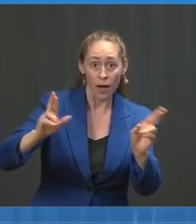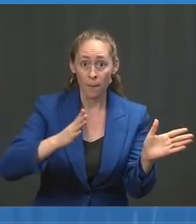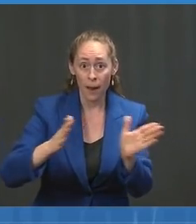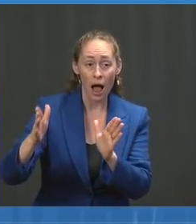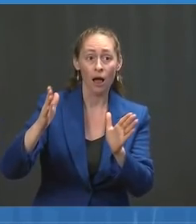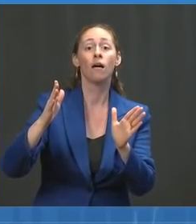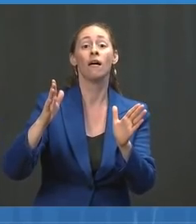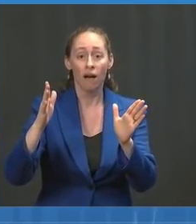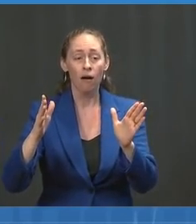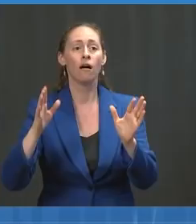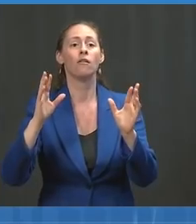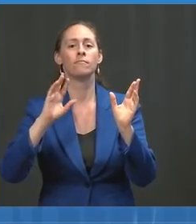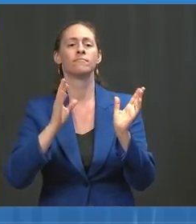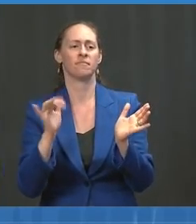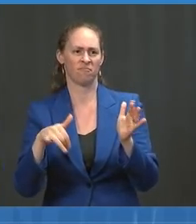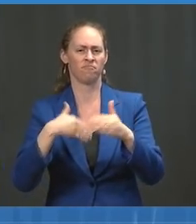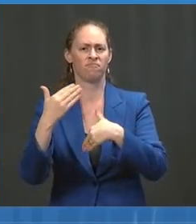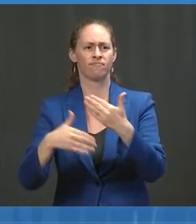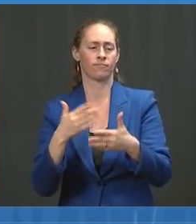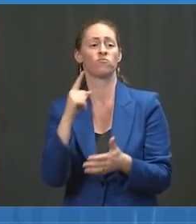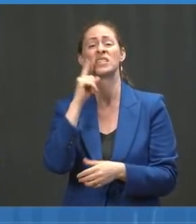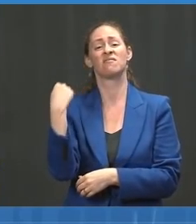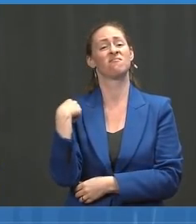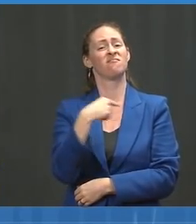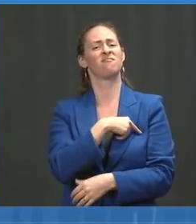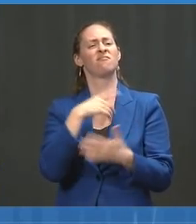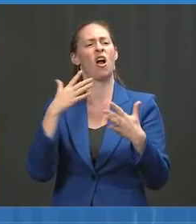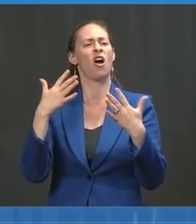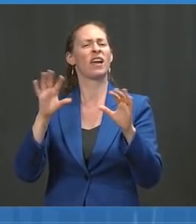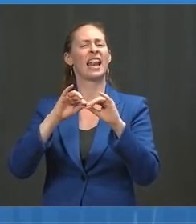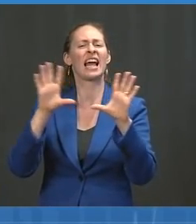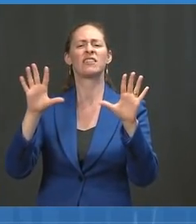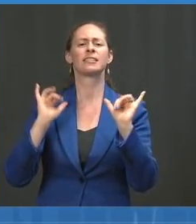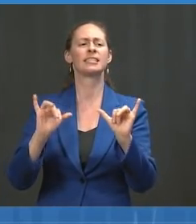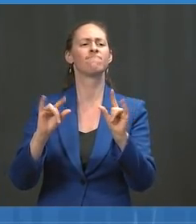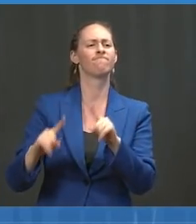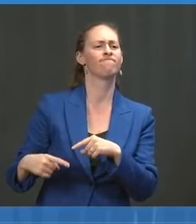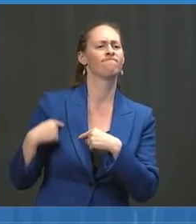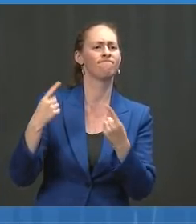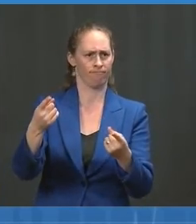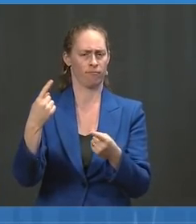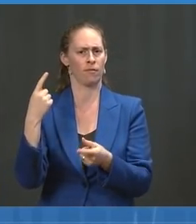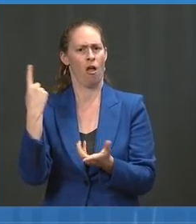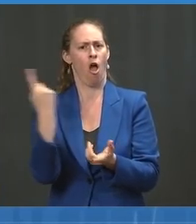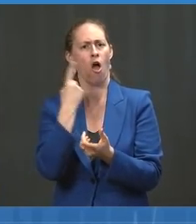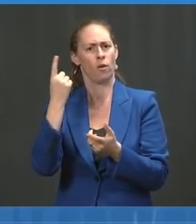Our message is clear: We will mobilize the unprecedented level of federal support we have provided states, pharmacies,